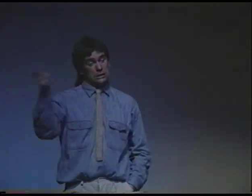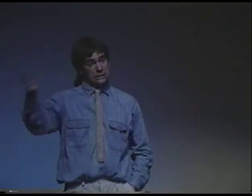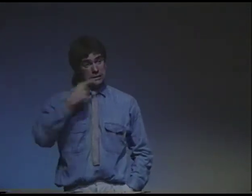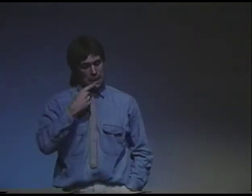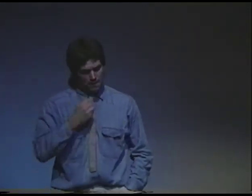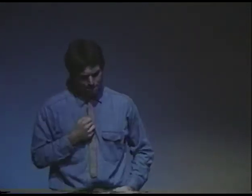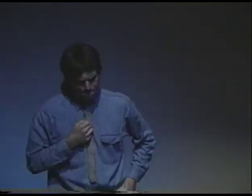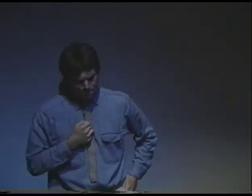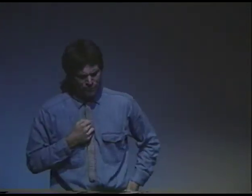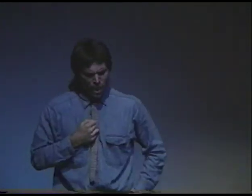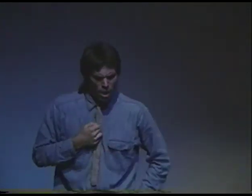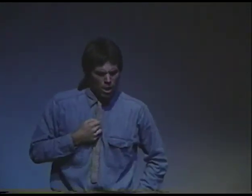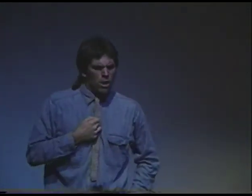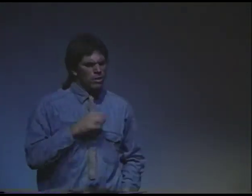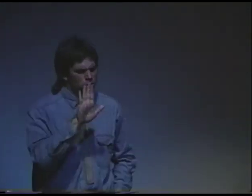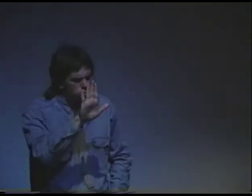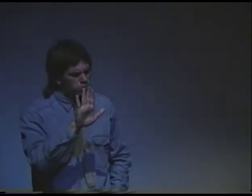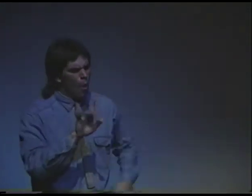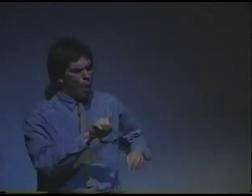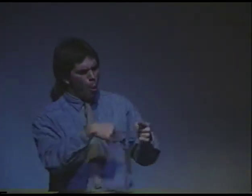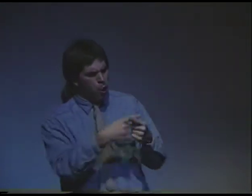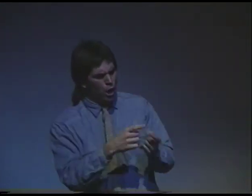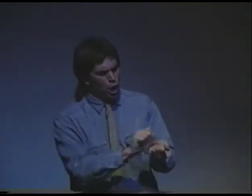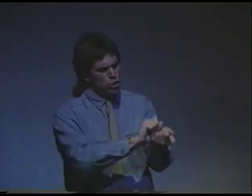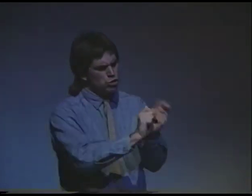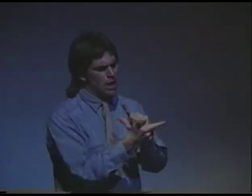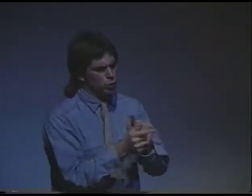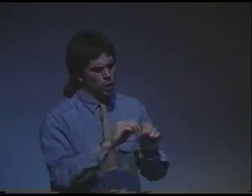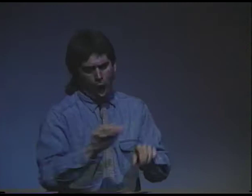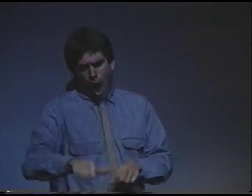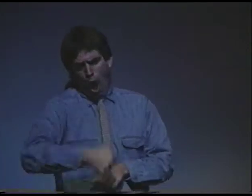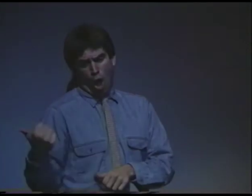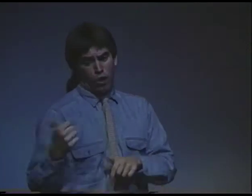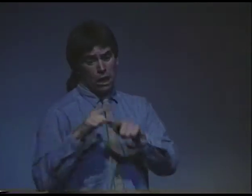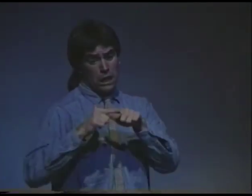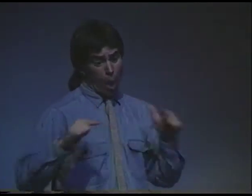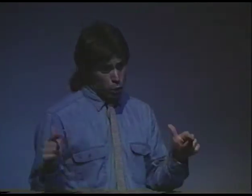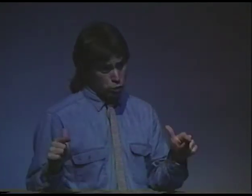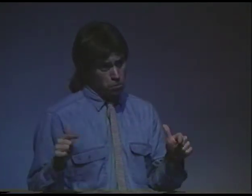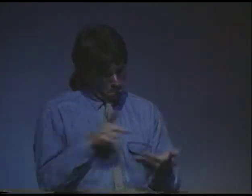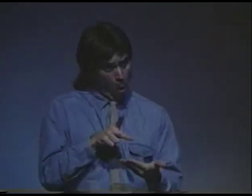was that Allen Ginsberg said, when you're translating